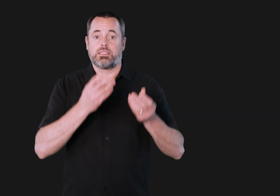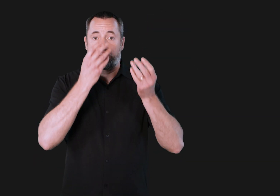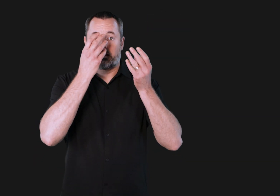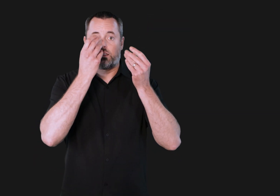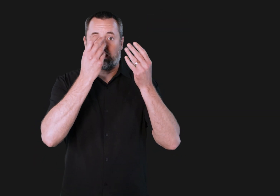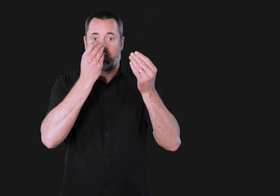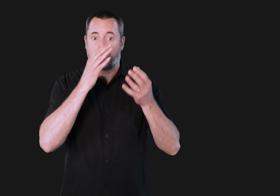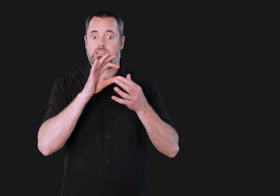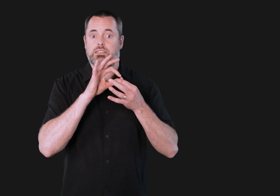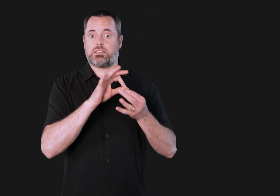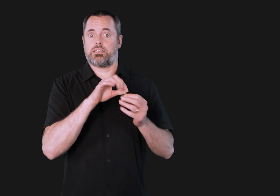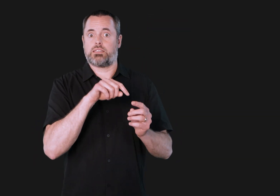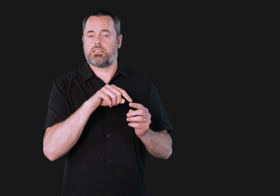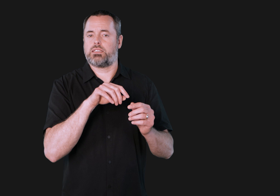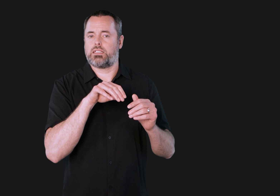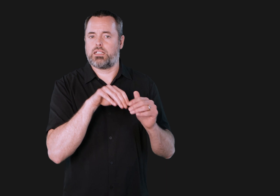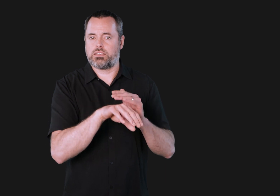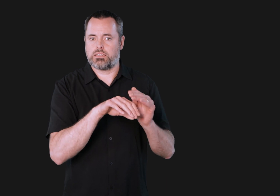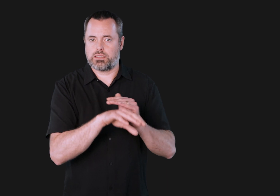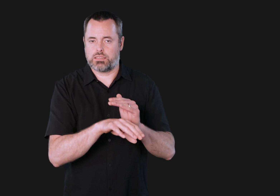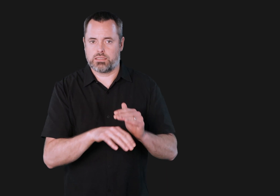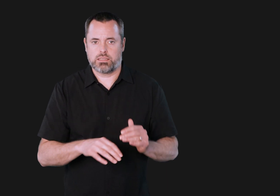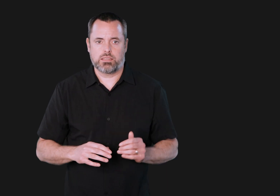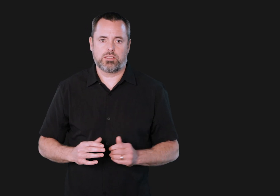Data on accessibility